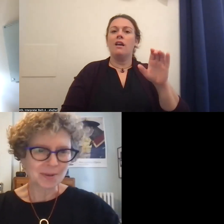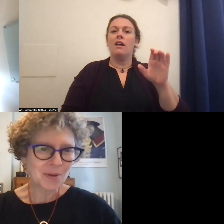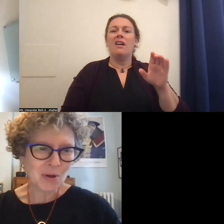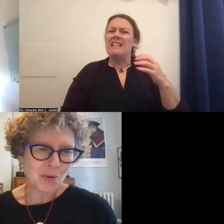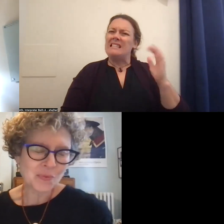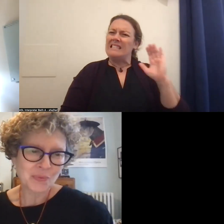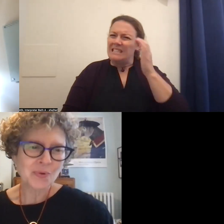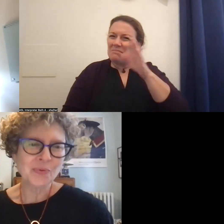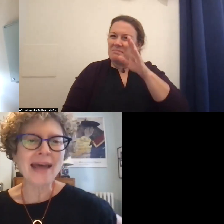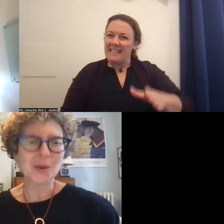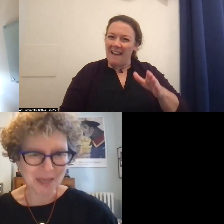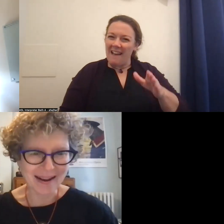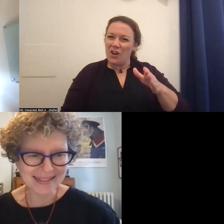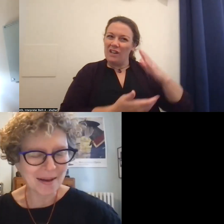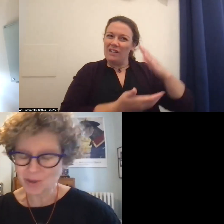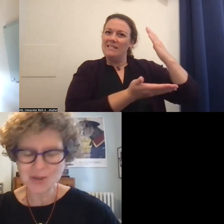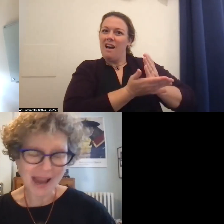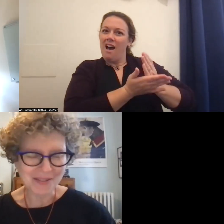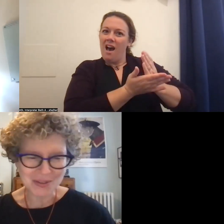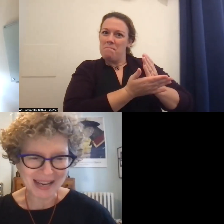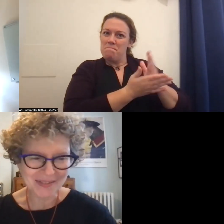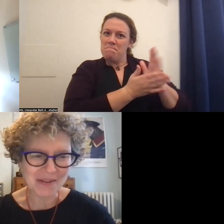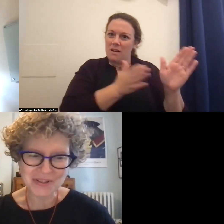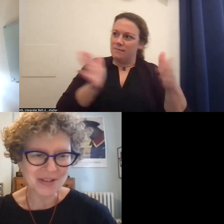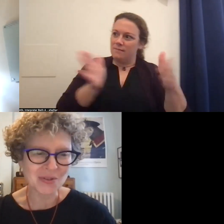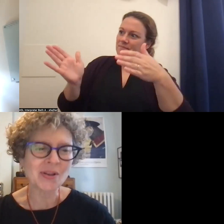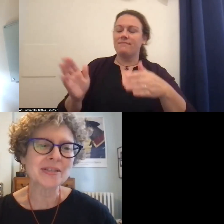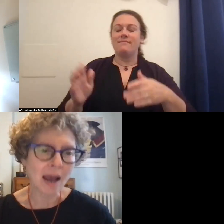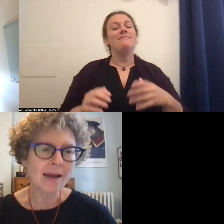you know you've, you've had those kinds- I'm sure you have those kinds of conversations all the time